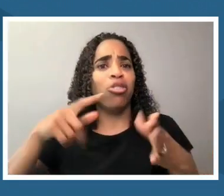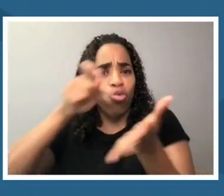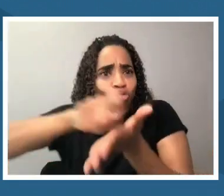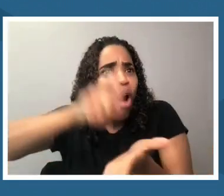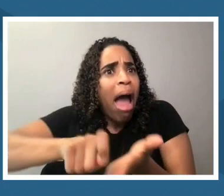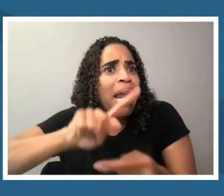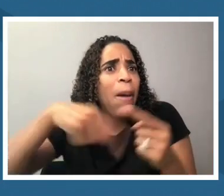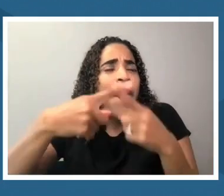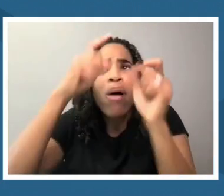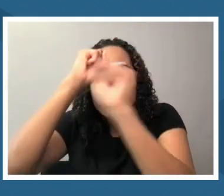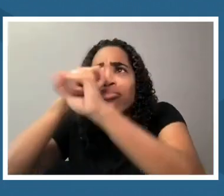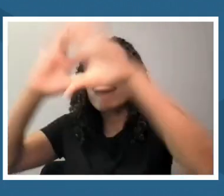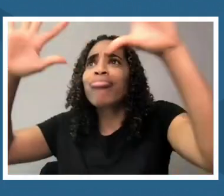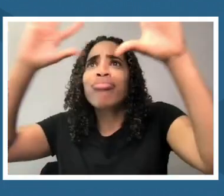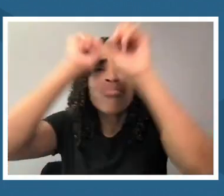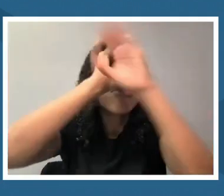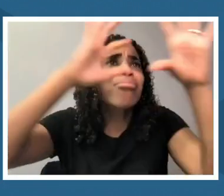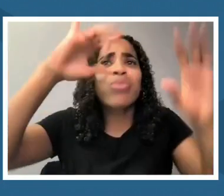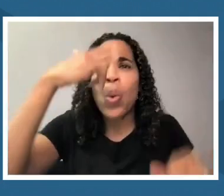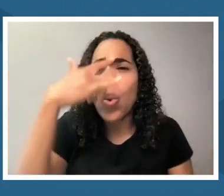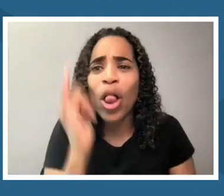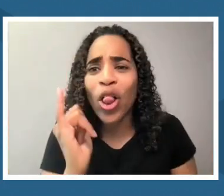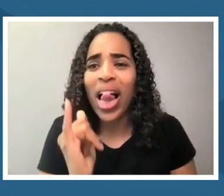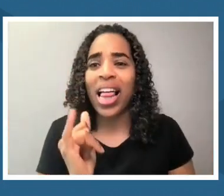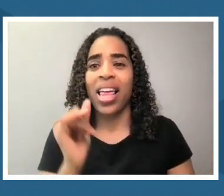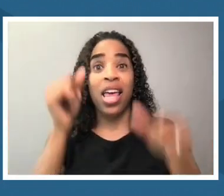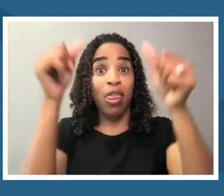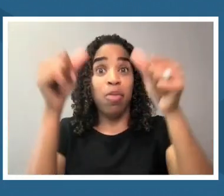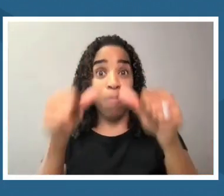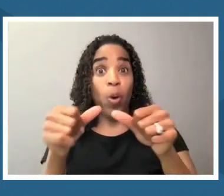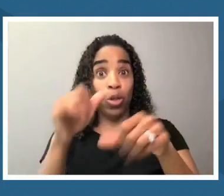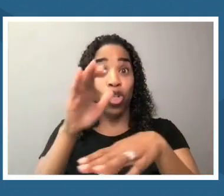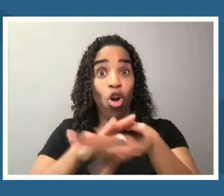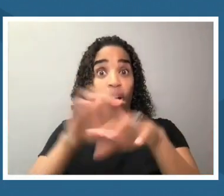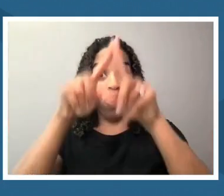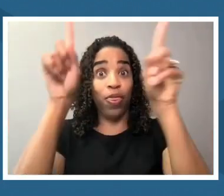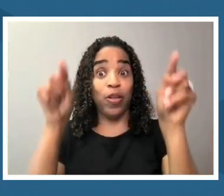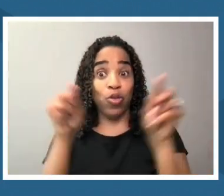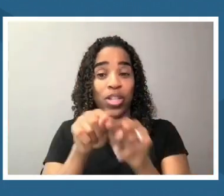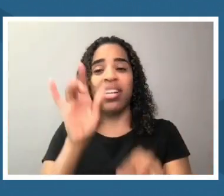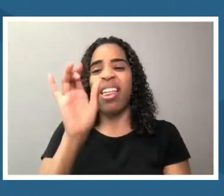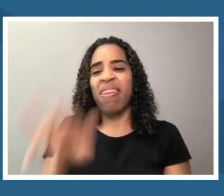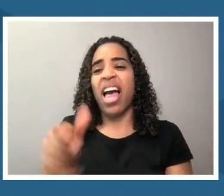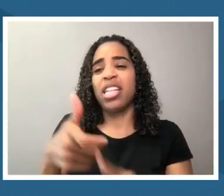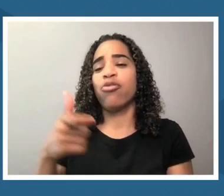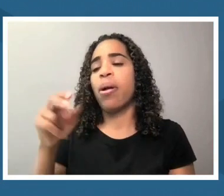the the poster on the screen is actually